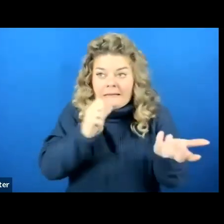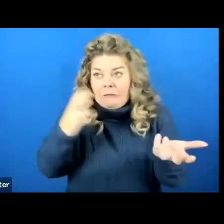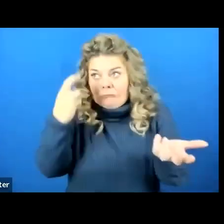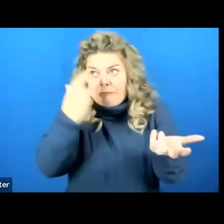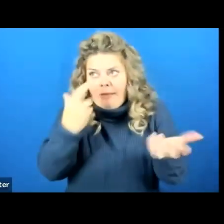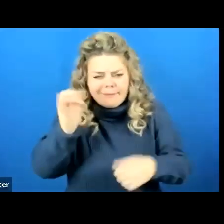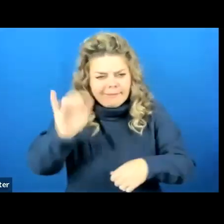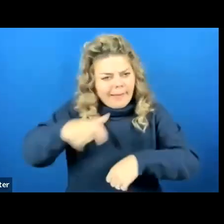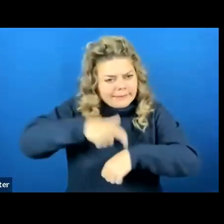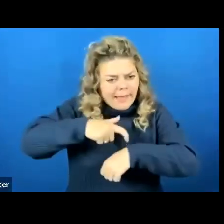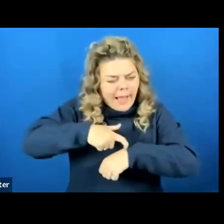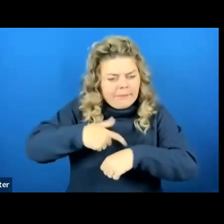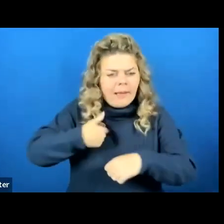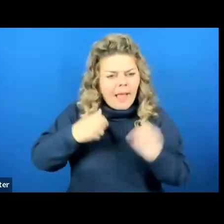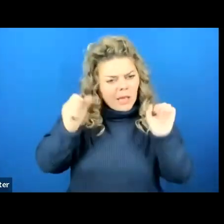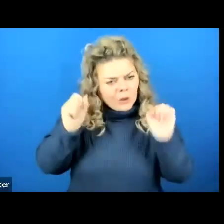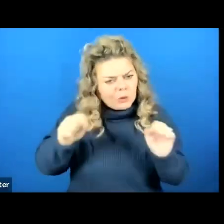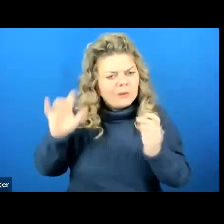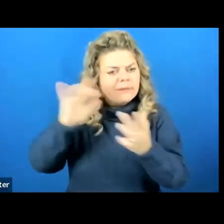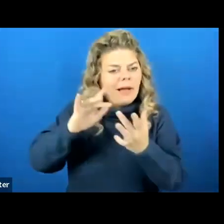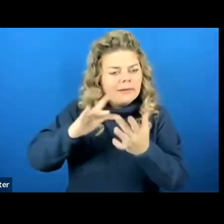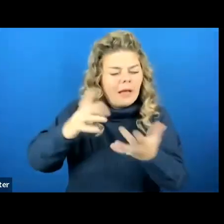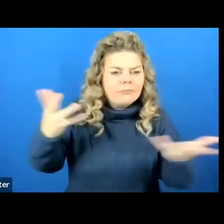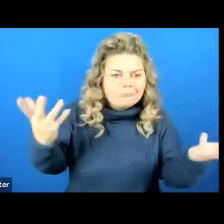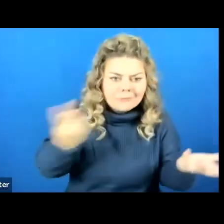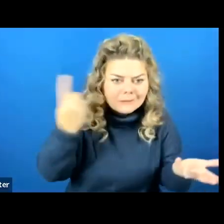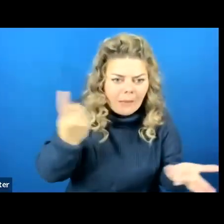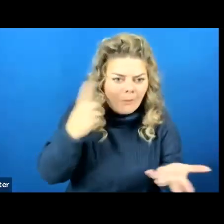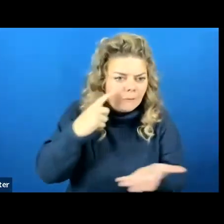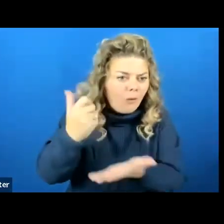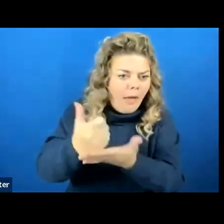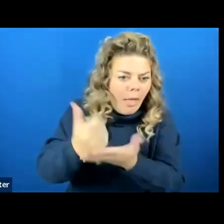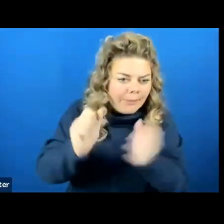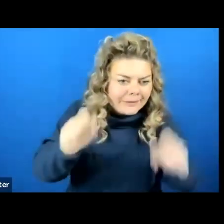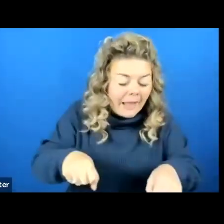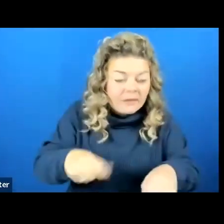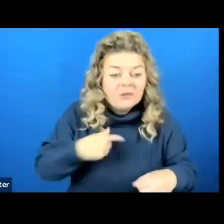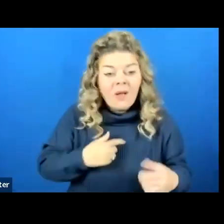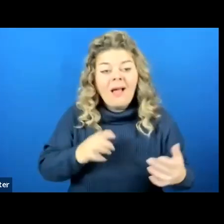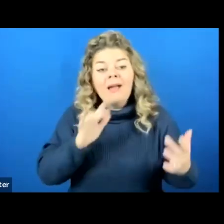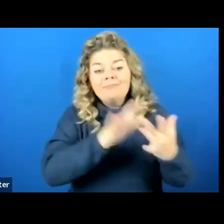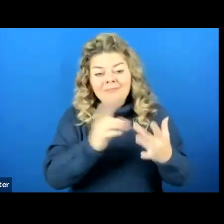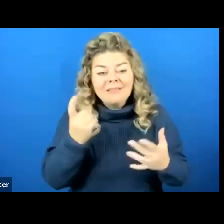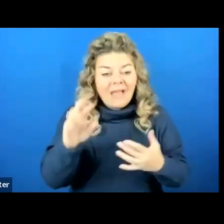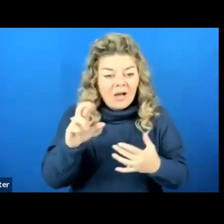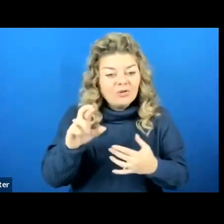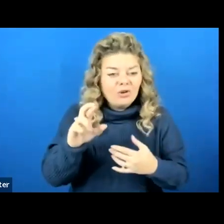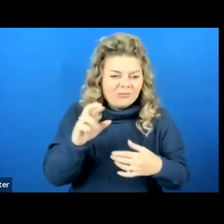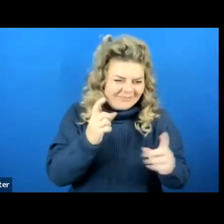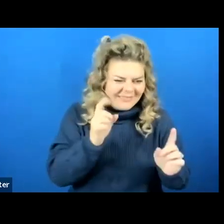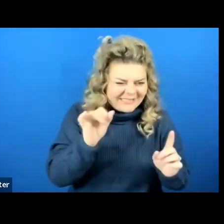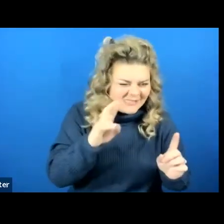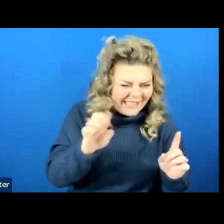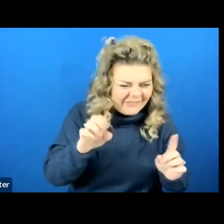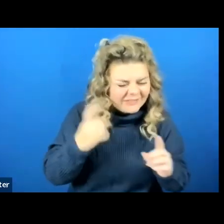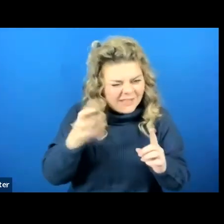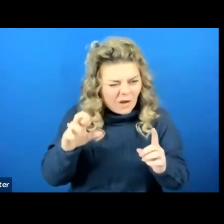that I could reach out for help. So I went to Dr. Di Jarden, Steve at that point to let him know my decision